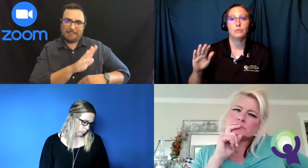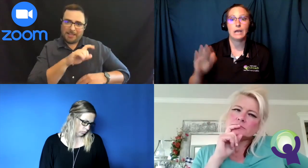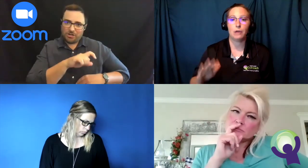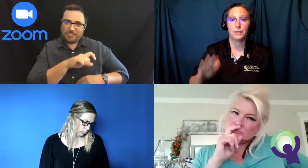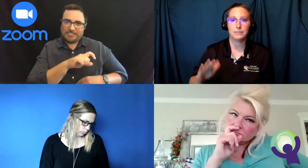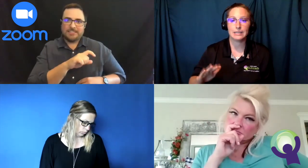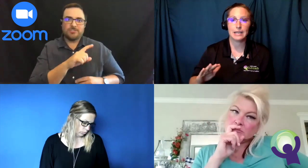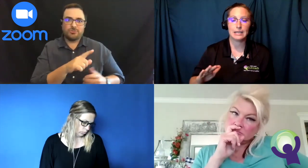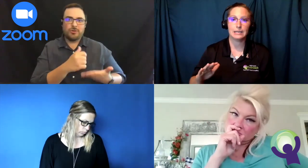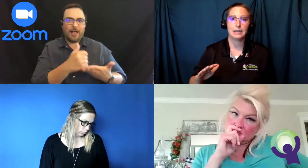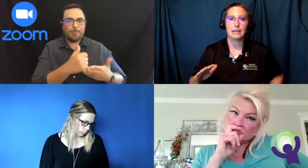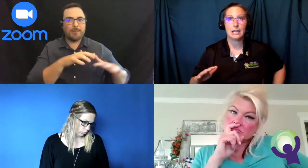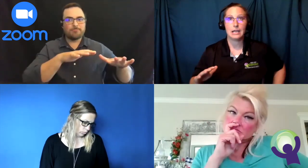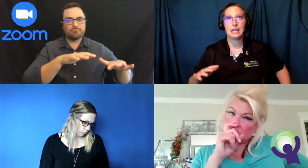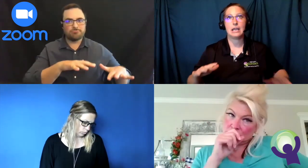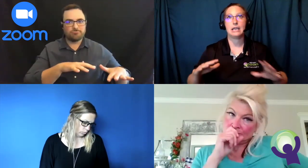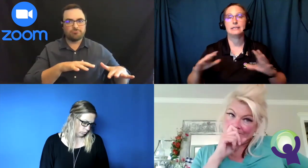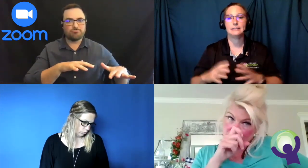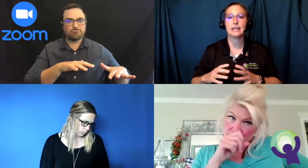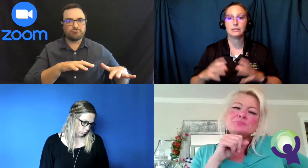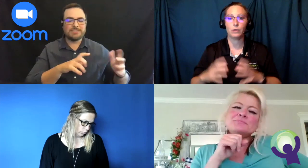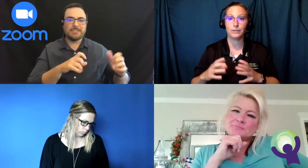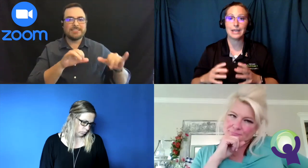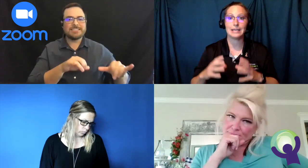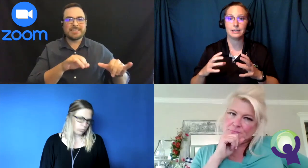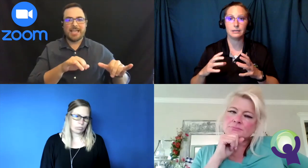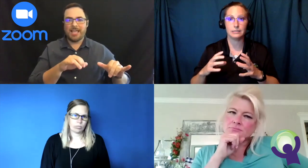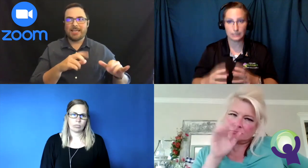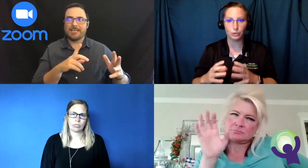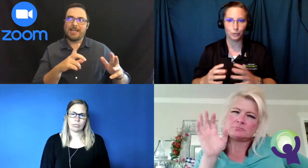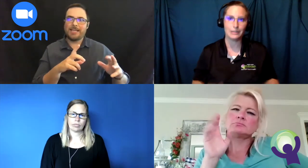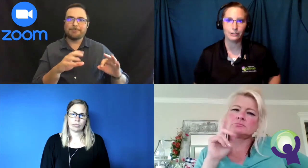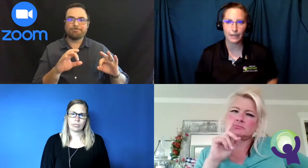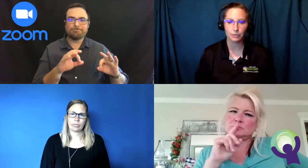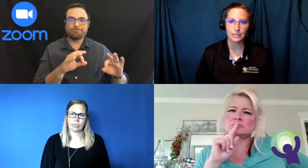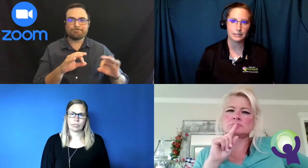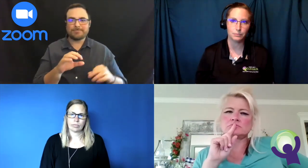help them stay in a state where they can still learn in their environment is